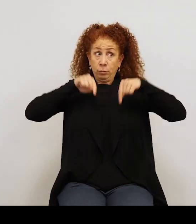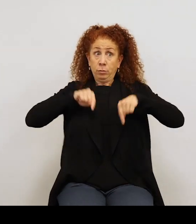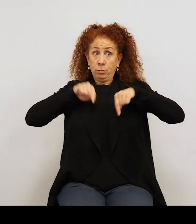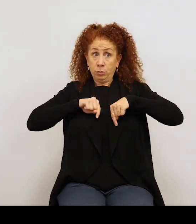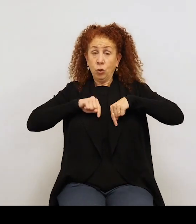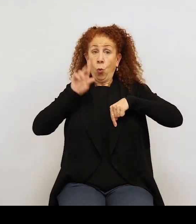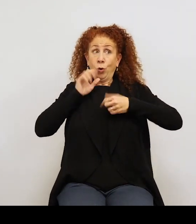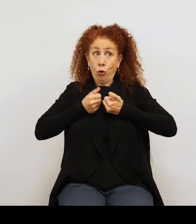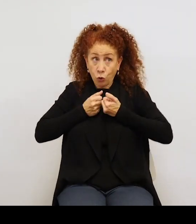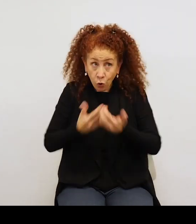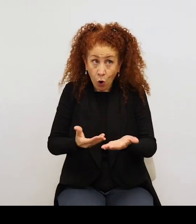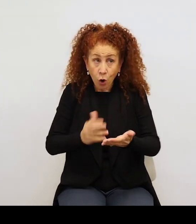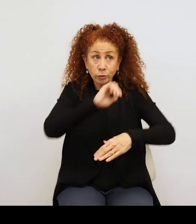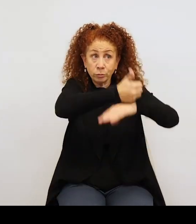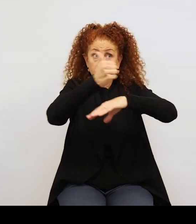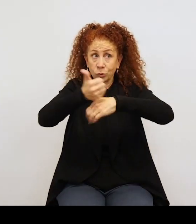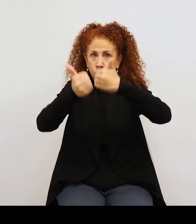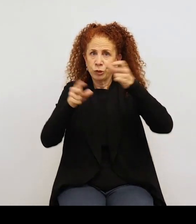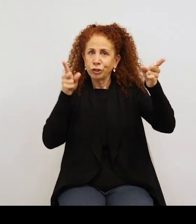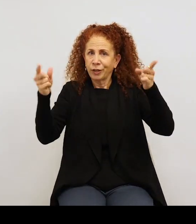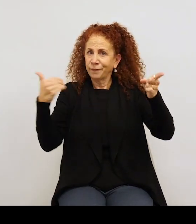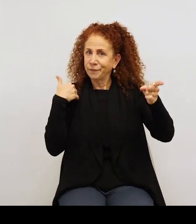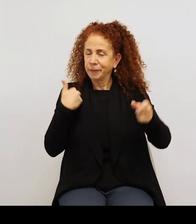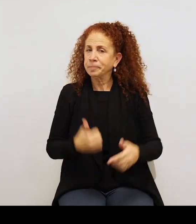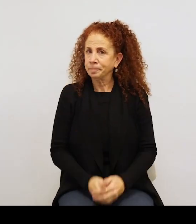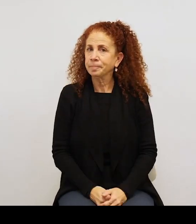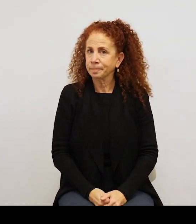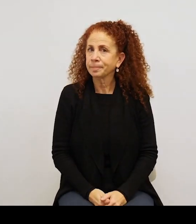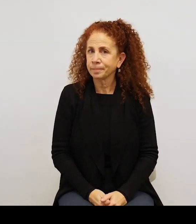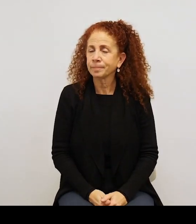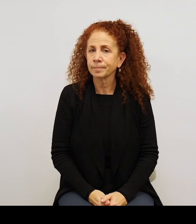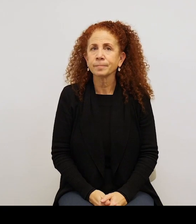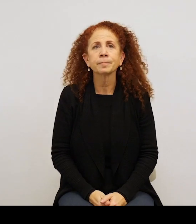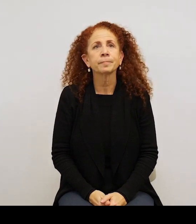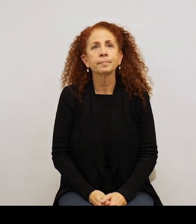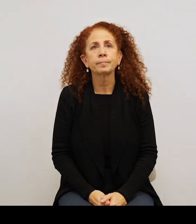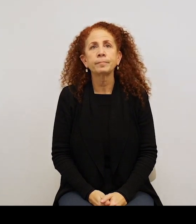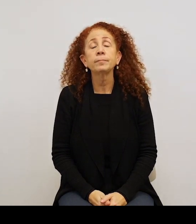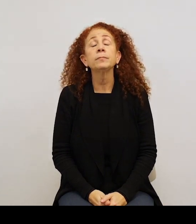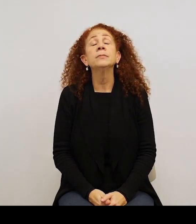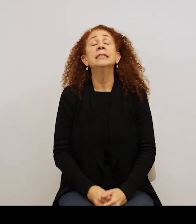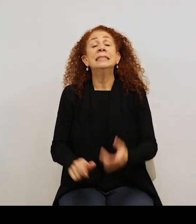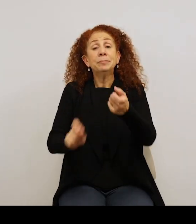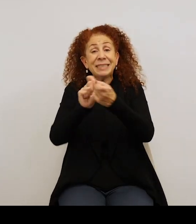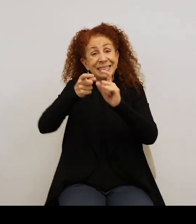of cities will we have? Particularly with regard to animals,